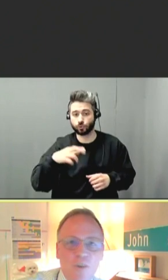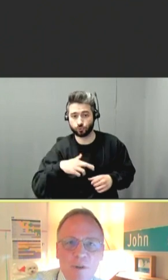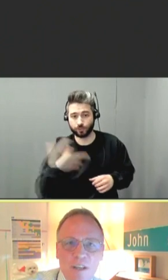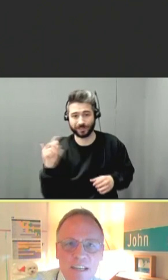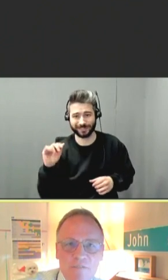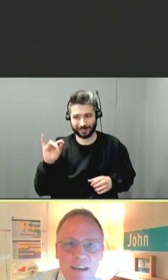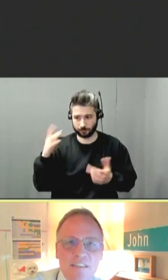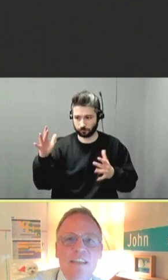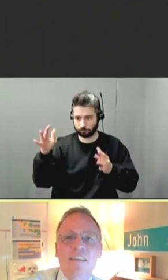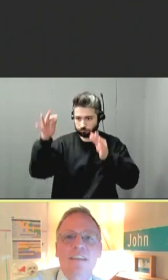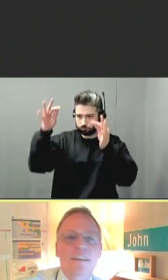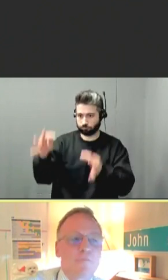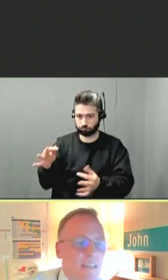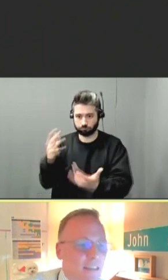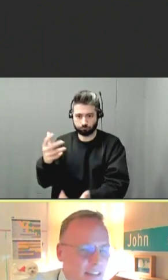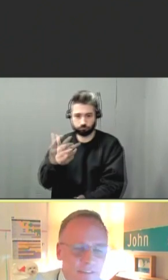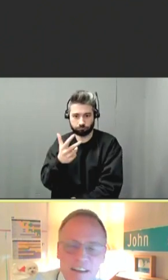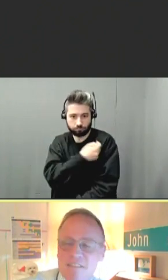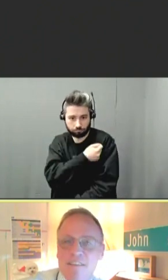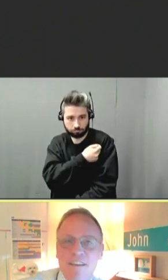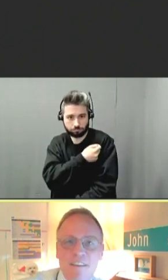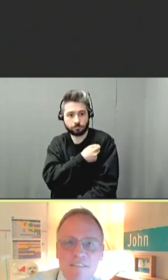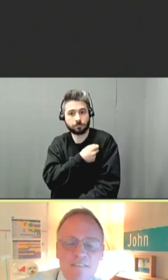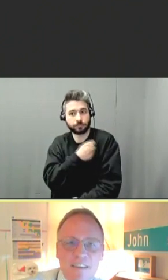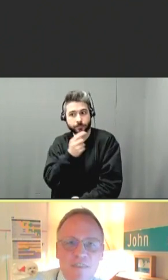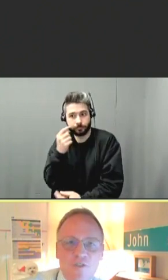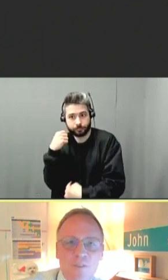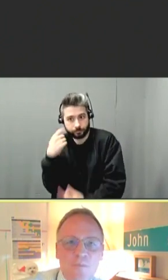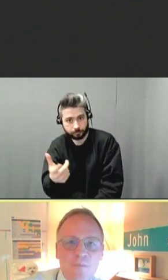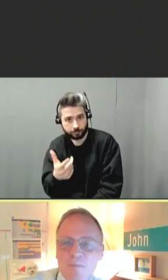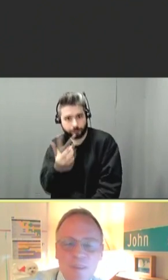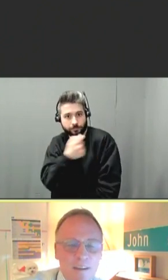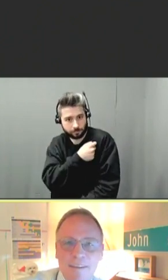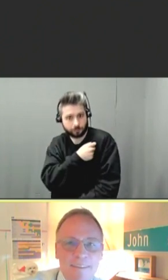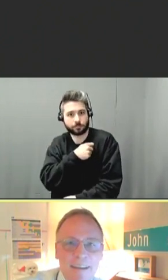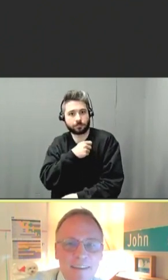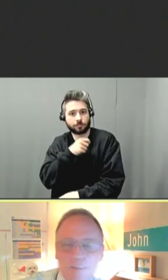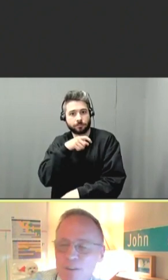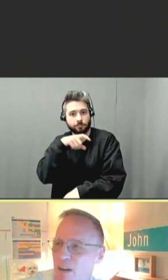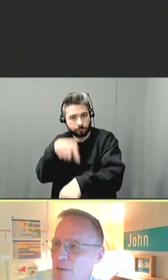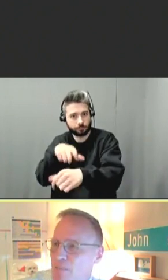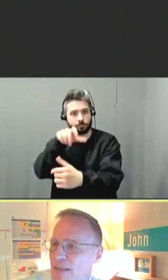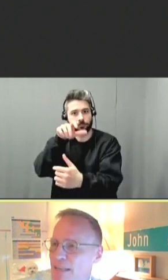already to get vaccinated and have been getting vaccinated on schedule, as we've recommended,